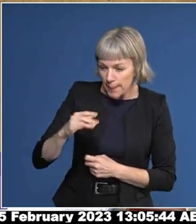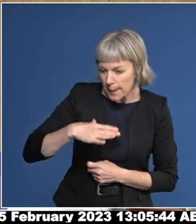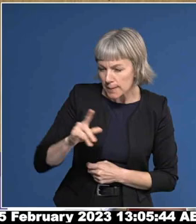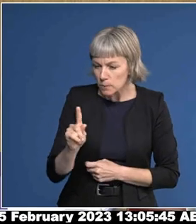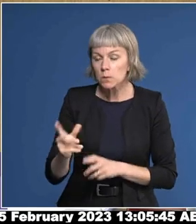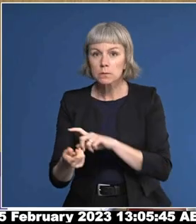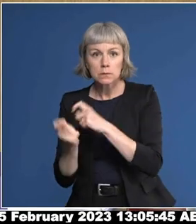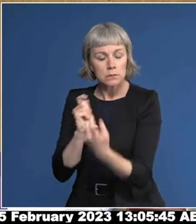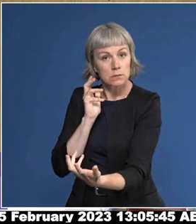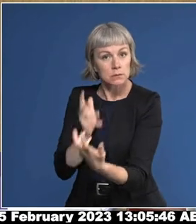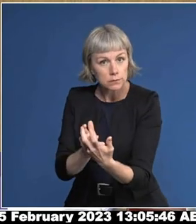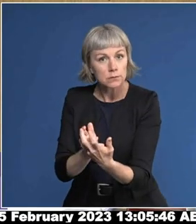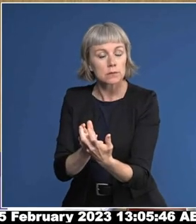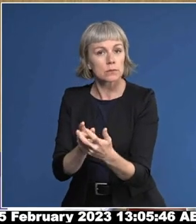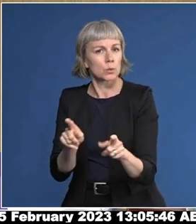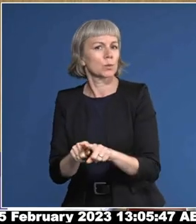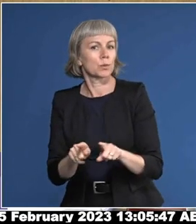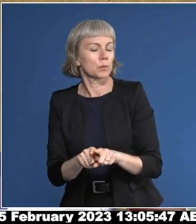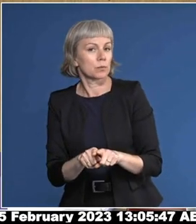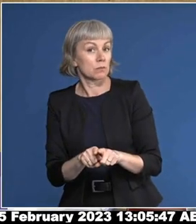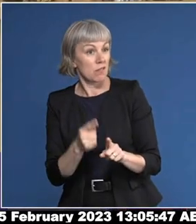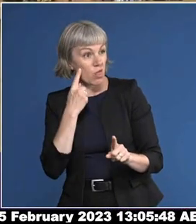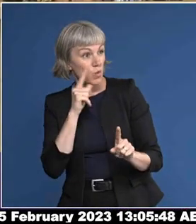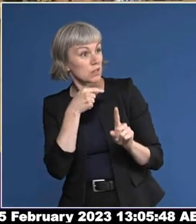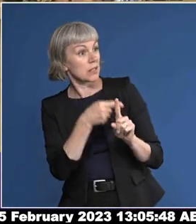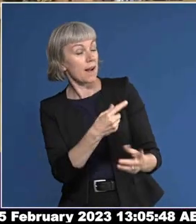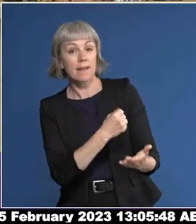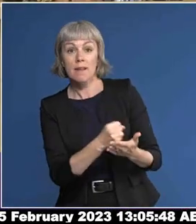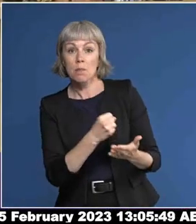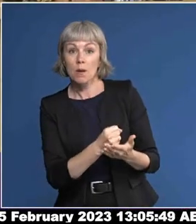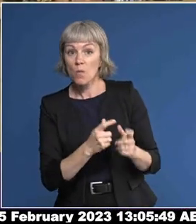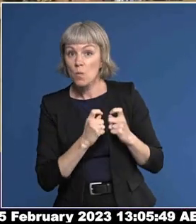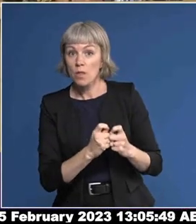Have you considered the targets? I think taking a target-based approach would be an excellent way forward,